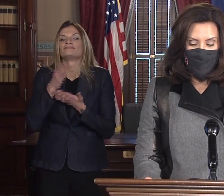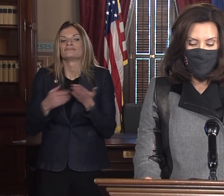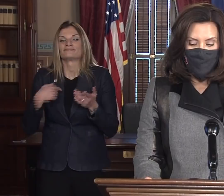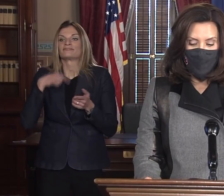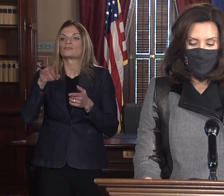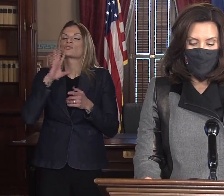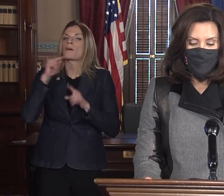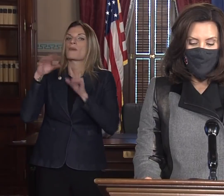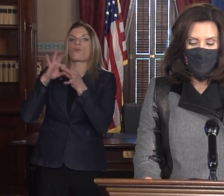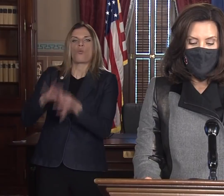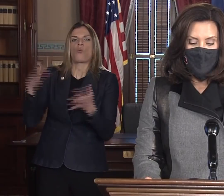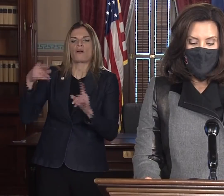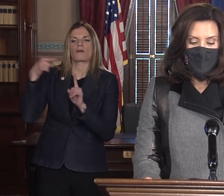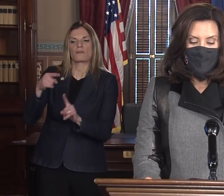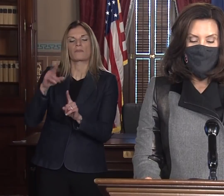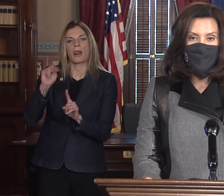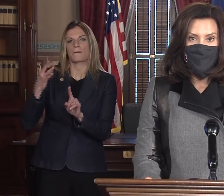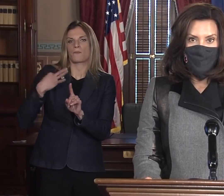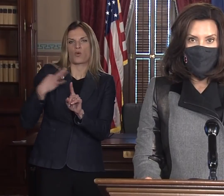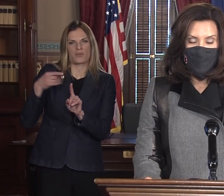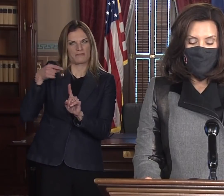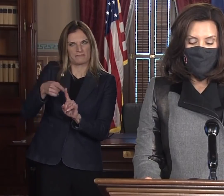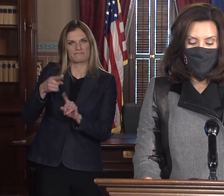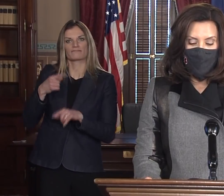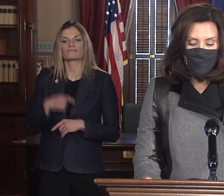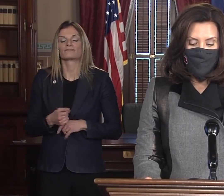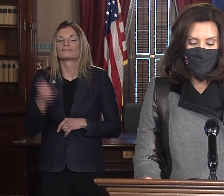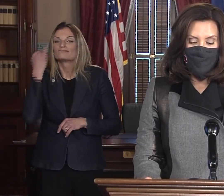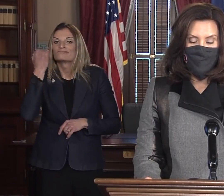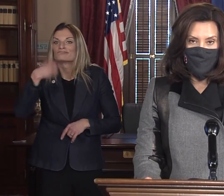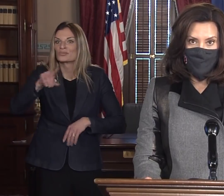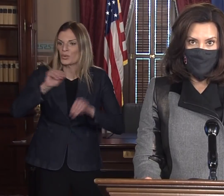COUPLE OF BILLS CODIFYING PARTS OF MY EXECUTIVE ORDER THAT HAD EXTENDED TO UNEMPLOYMENT